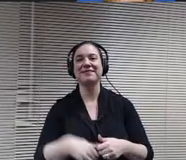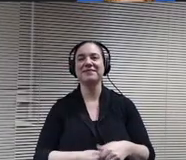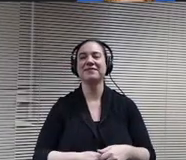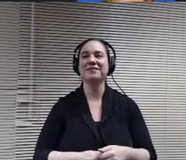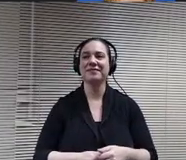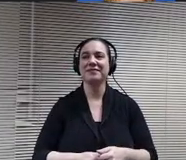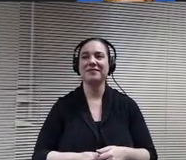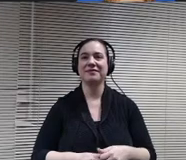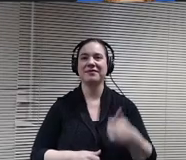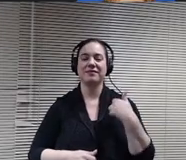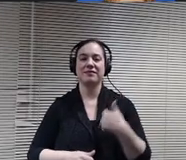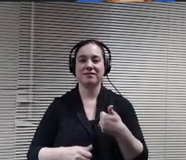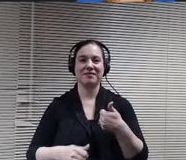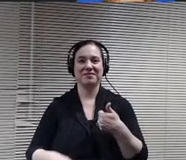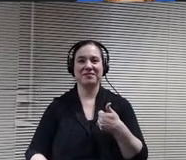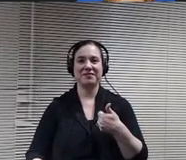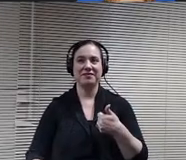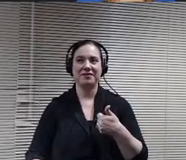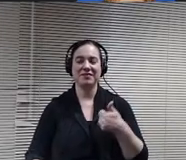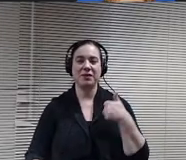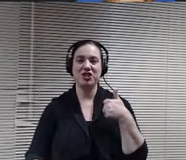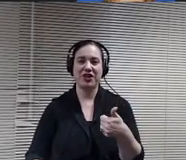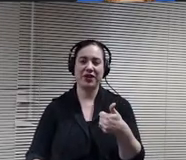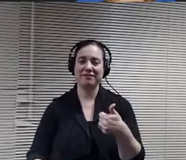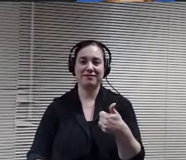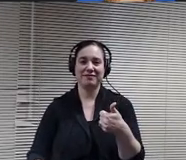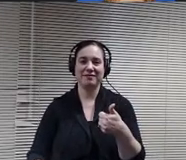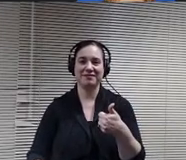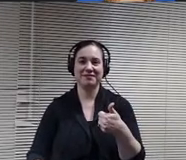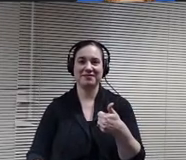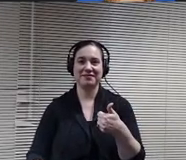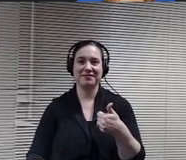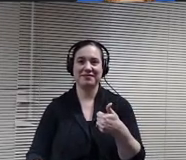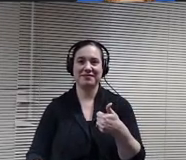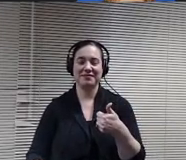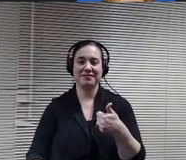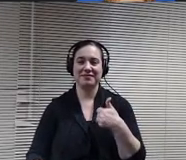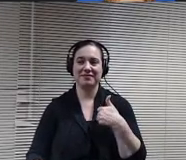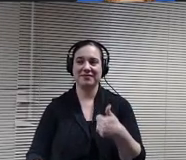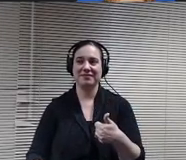I.